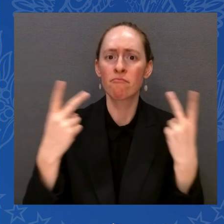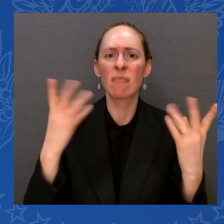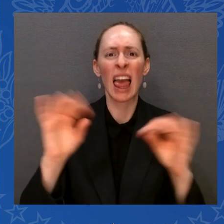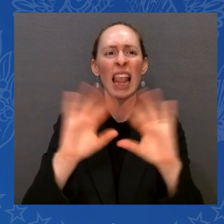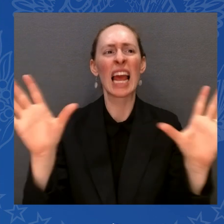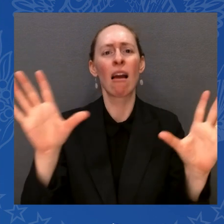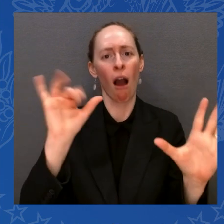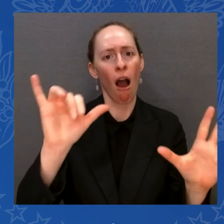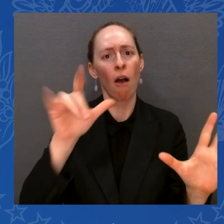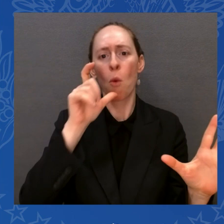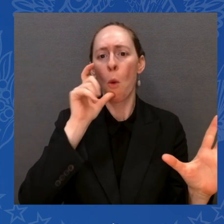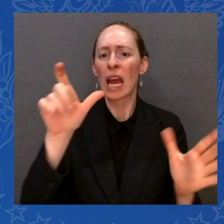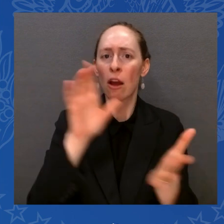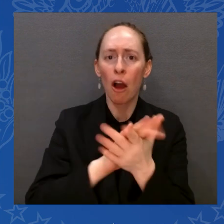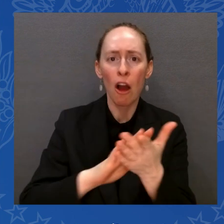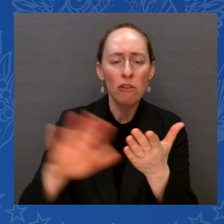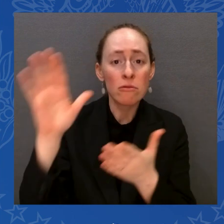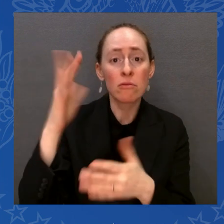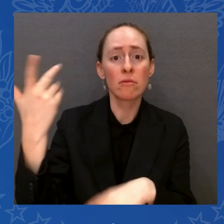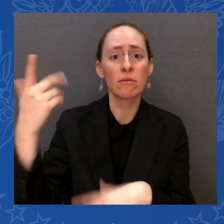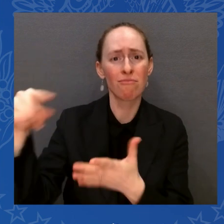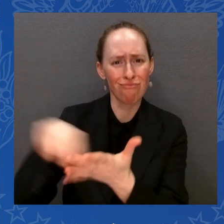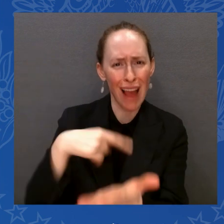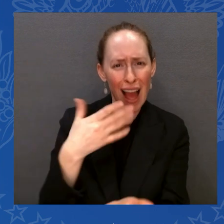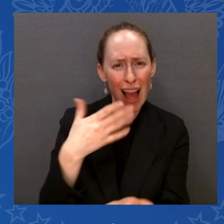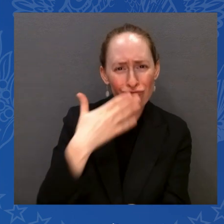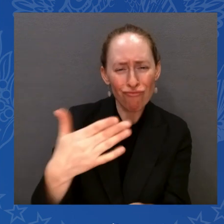with great wages, health care and a pension.